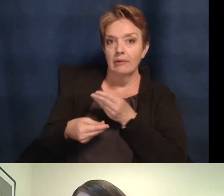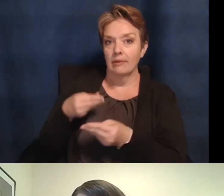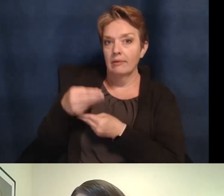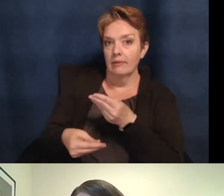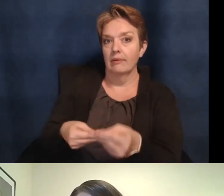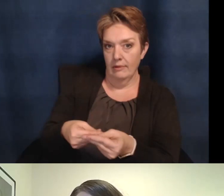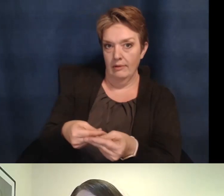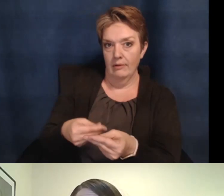[Makenzi] Wow.